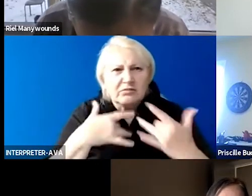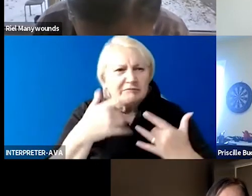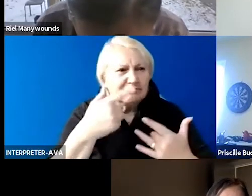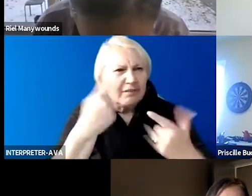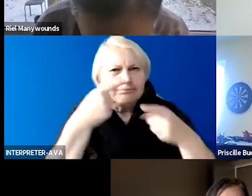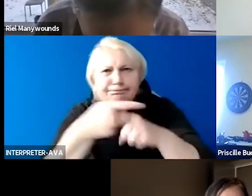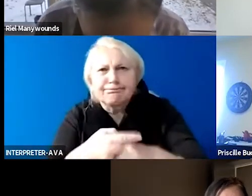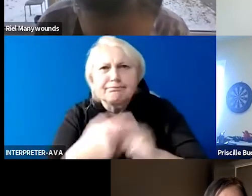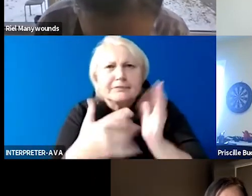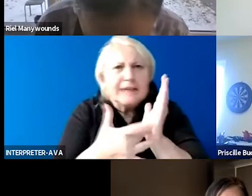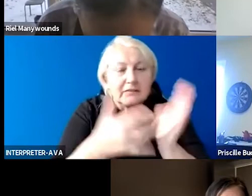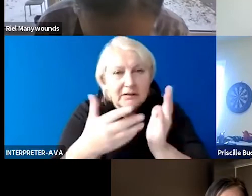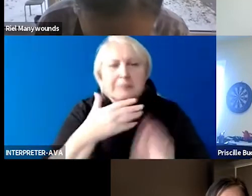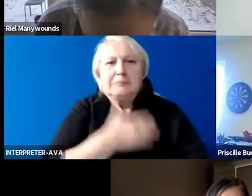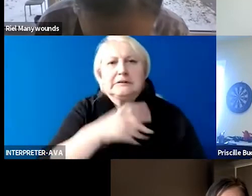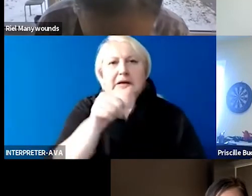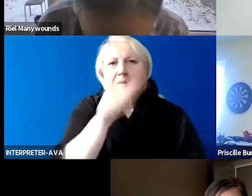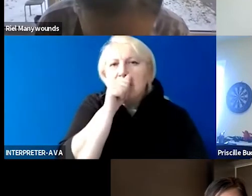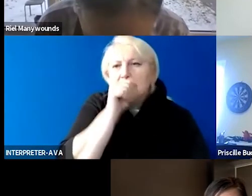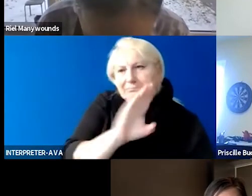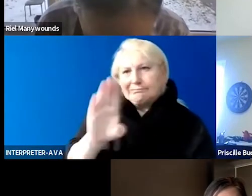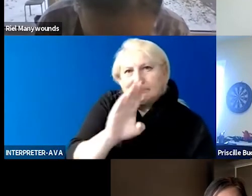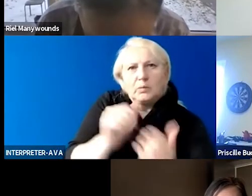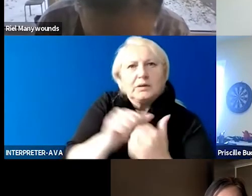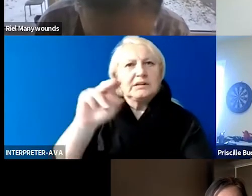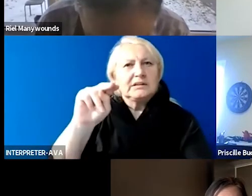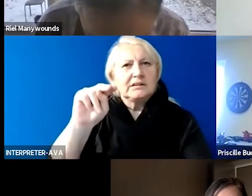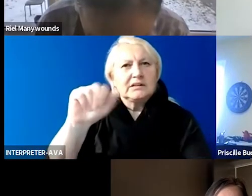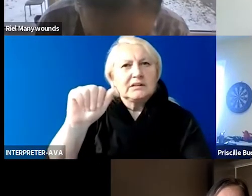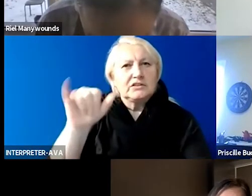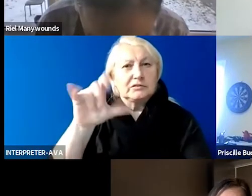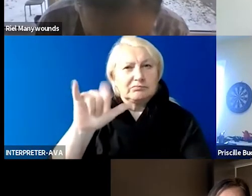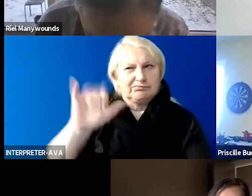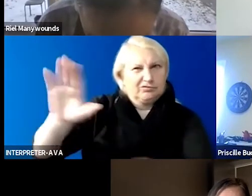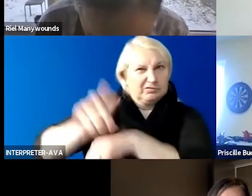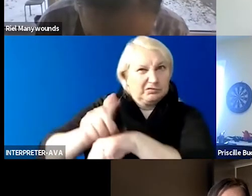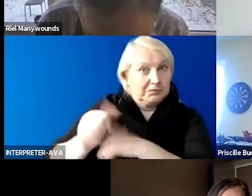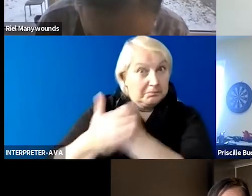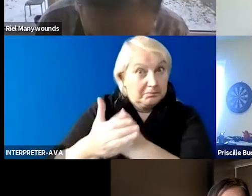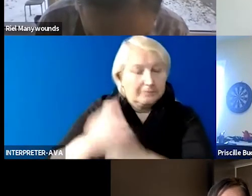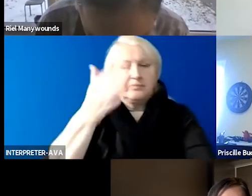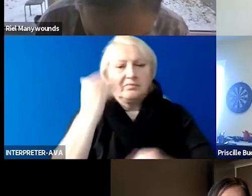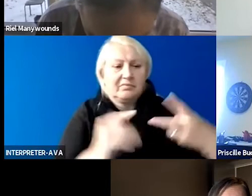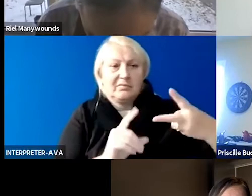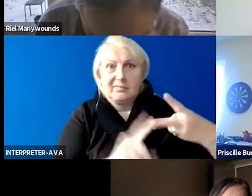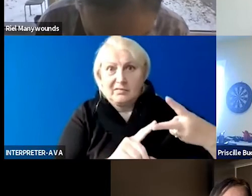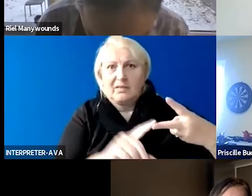please privately chat with her and she will be able to help you out. There are two ASL interpreters with us today who will be